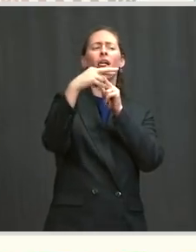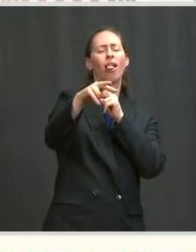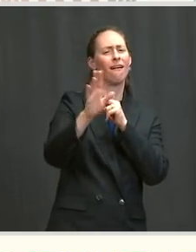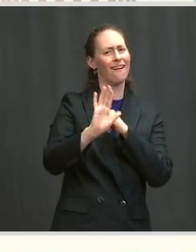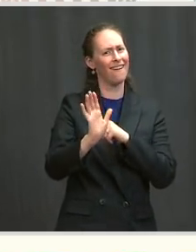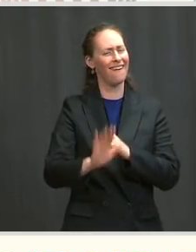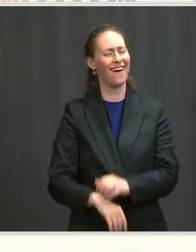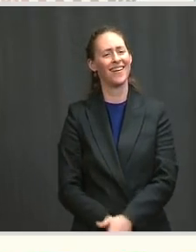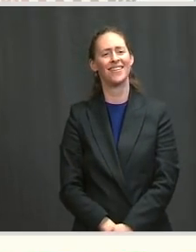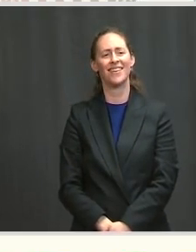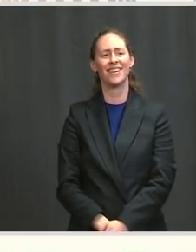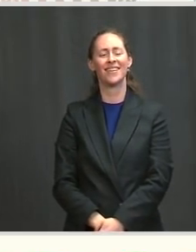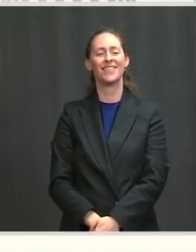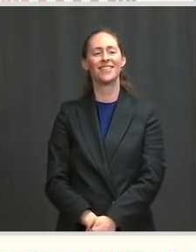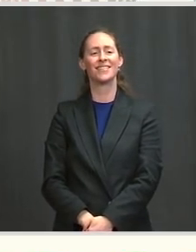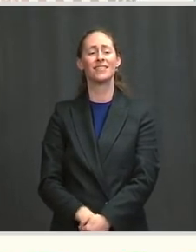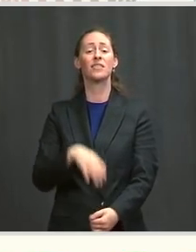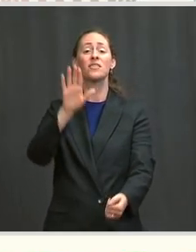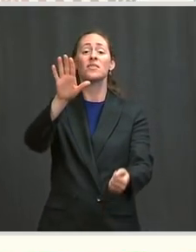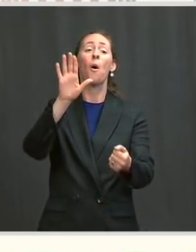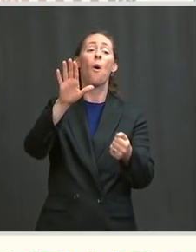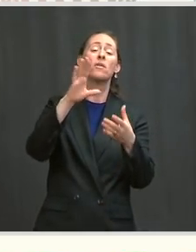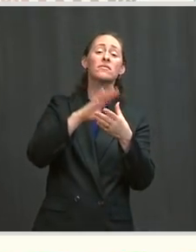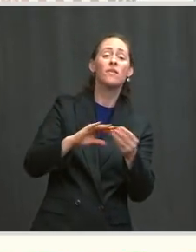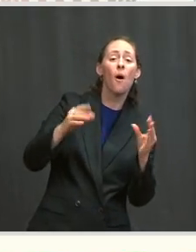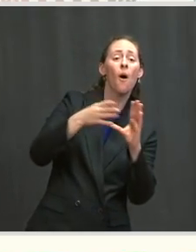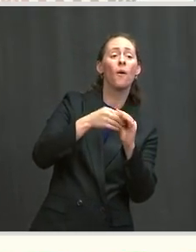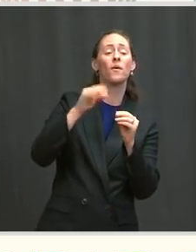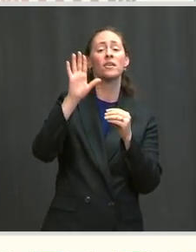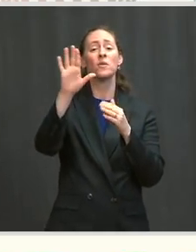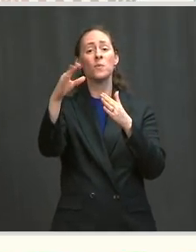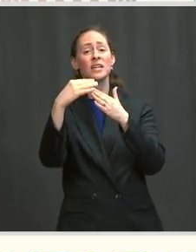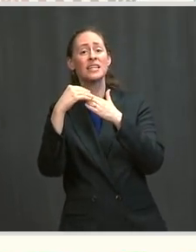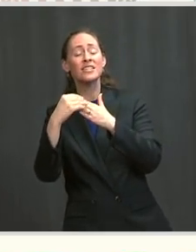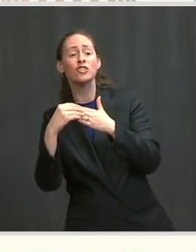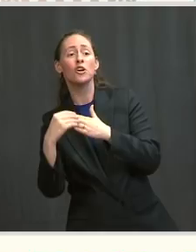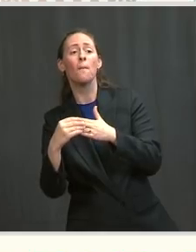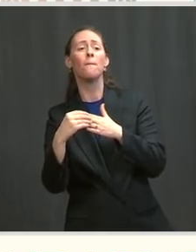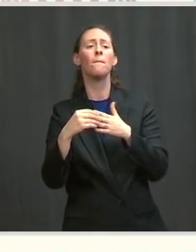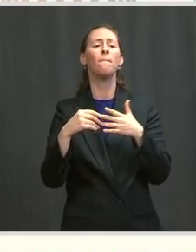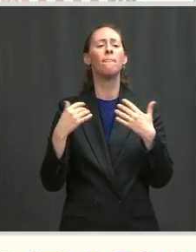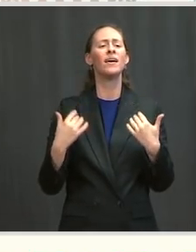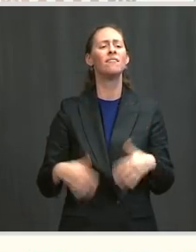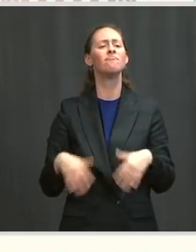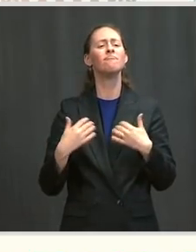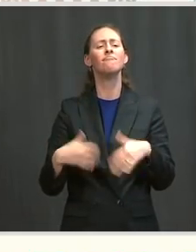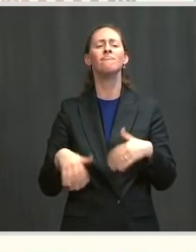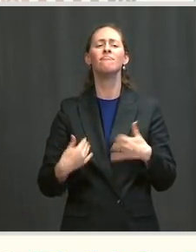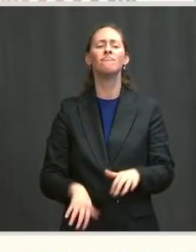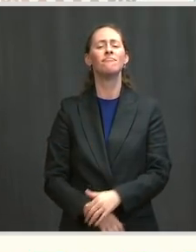Your story, your leadership, and your mom is an inspiration. Your mom.